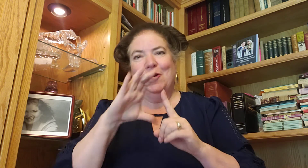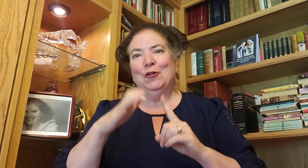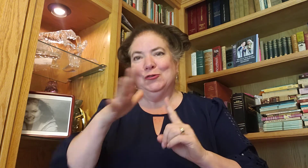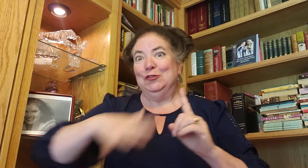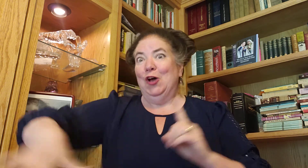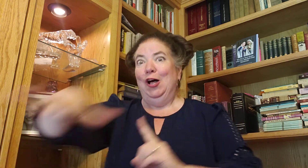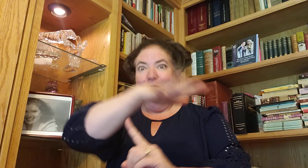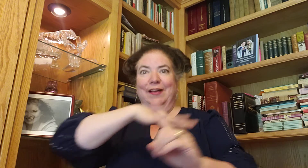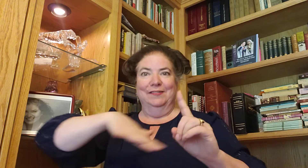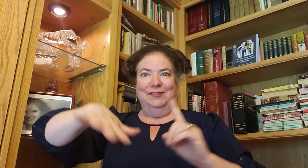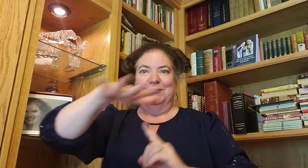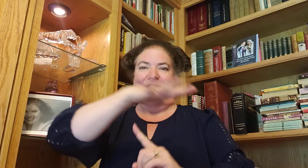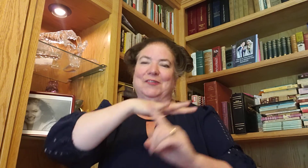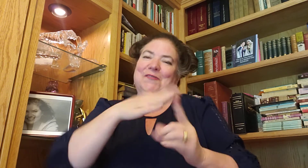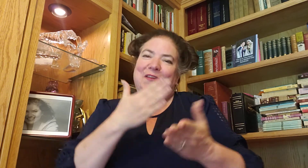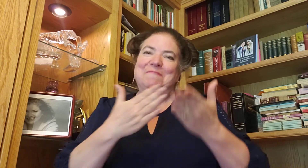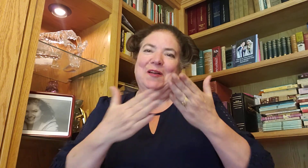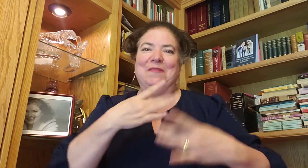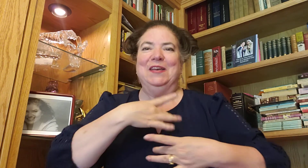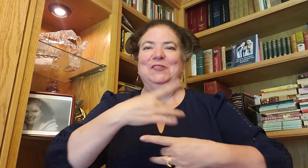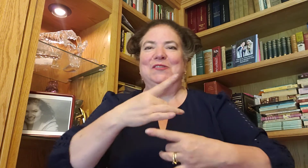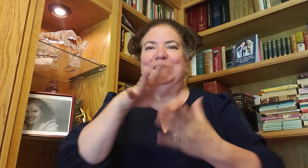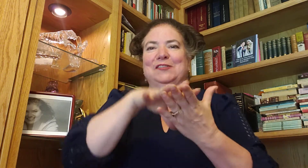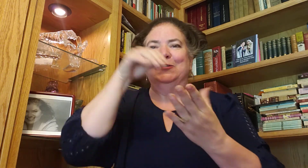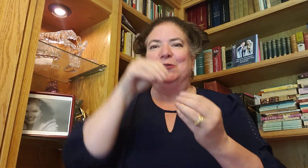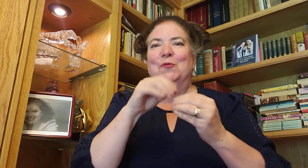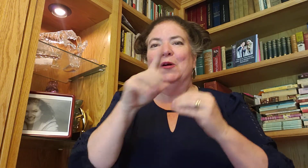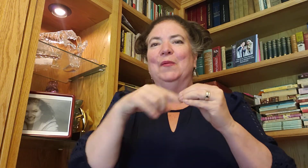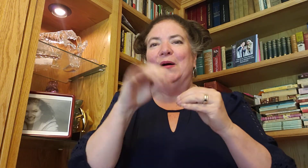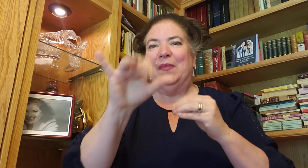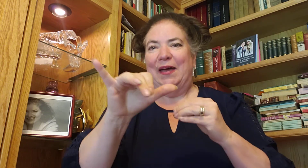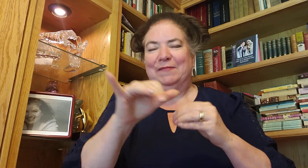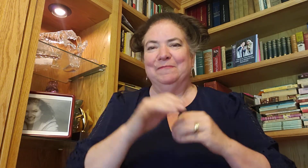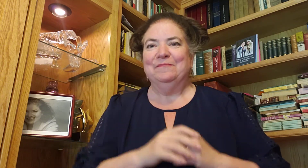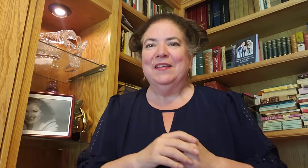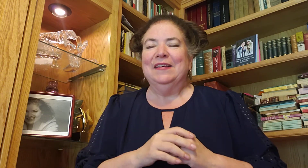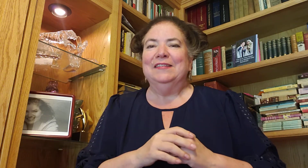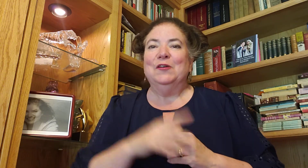culture is all around you. So it might be interesting to learn more about that.